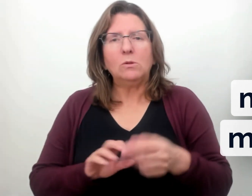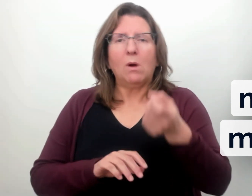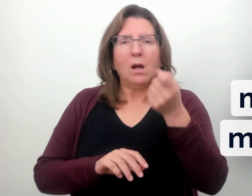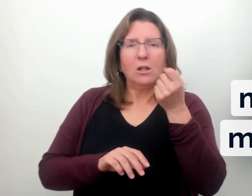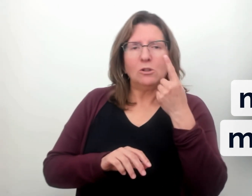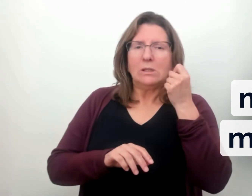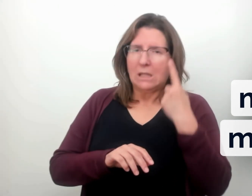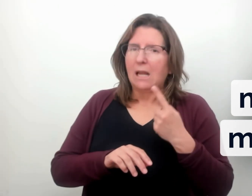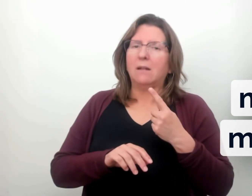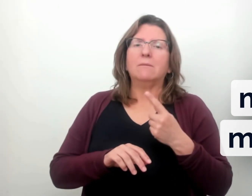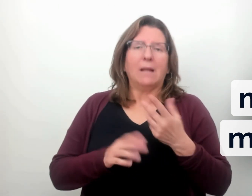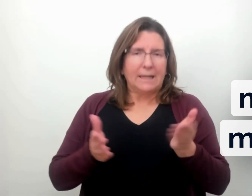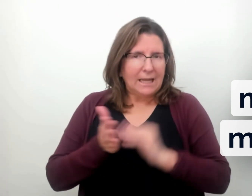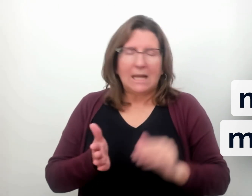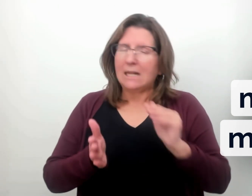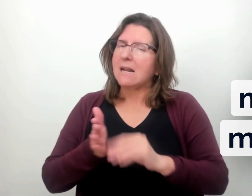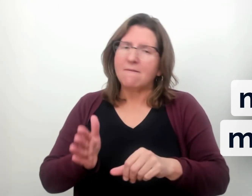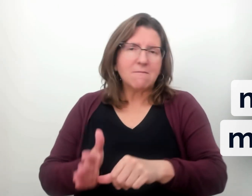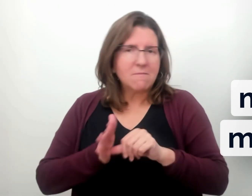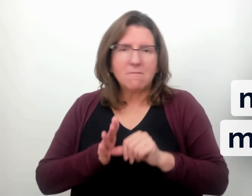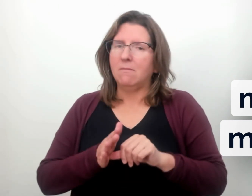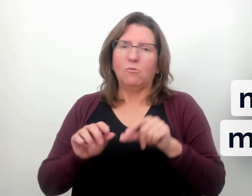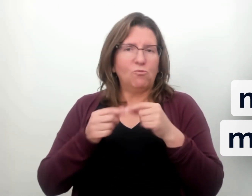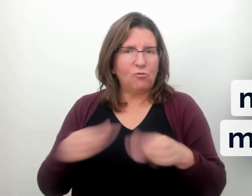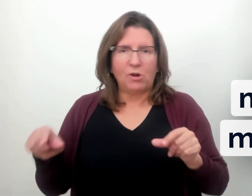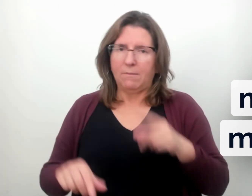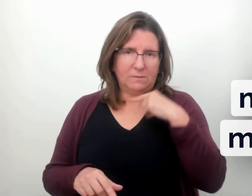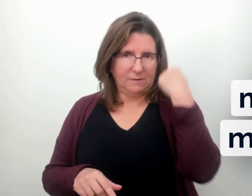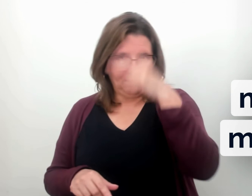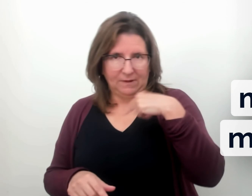We've talked about the importance of non-manual markers / facial grammar.